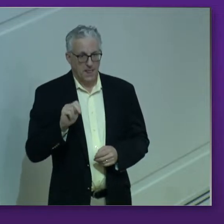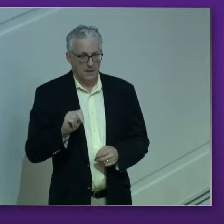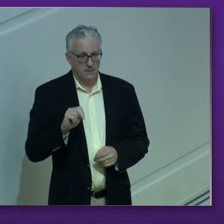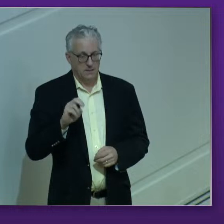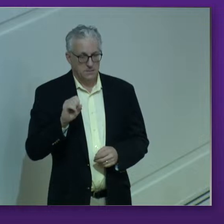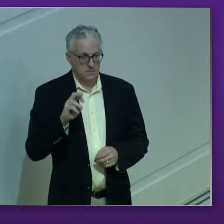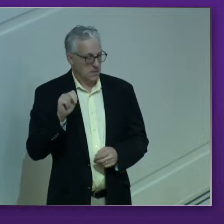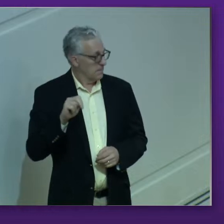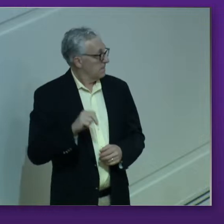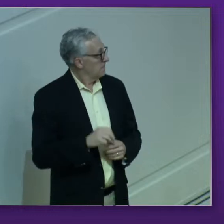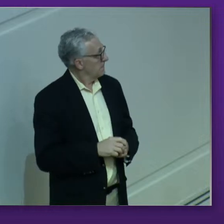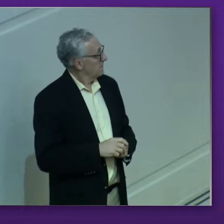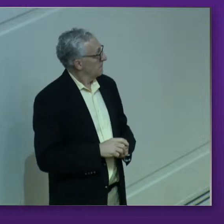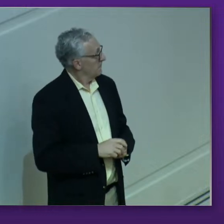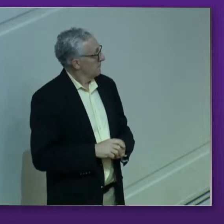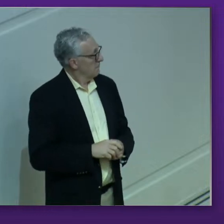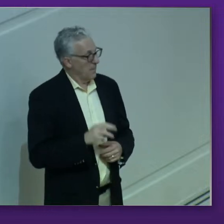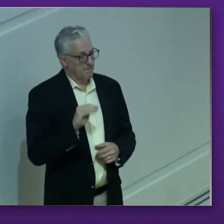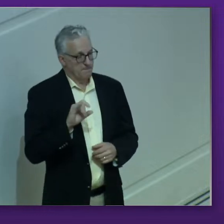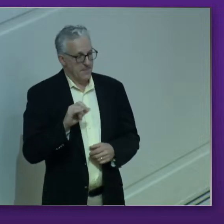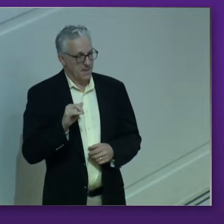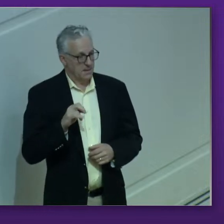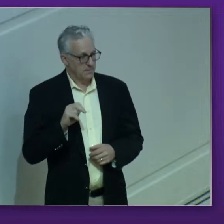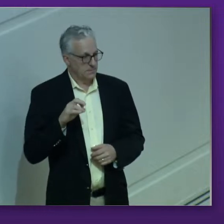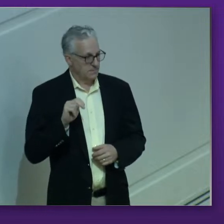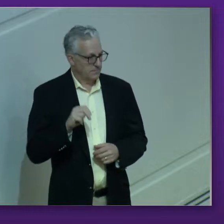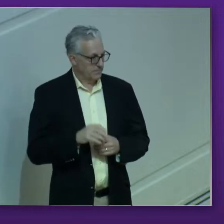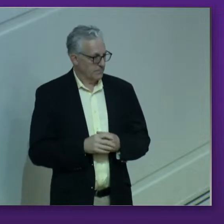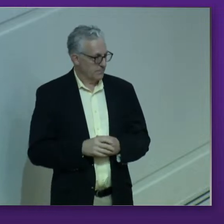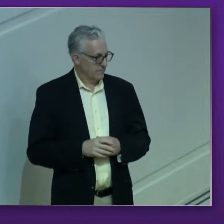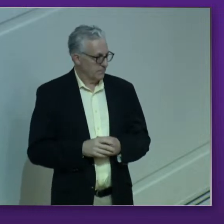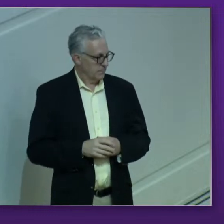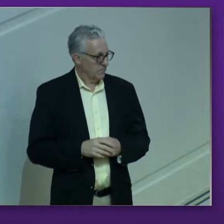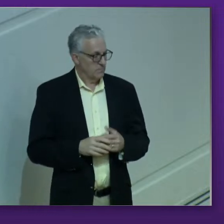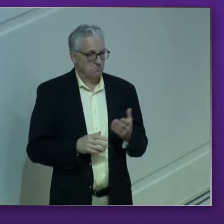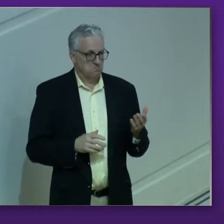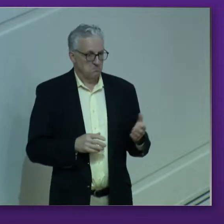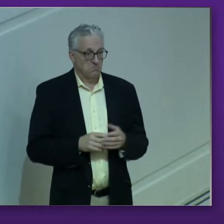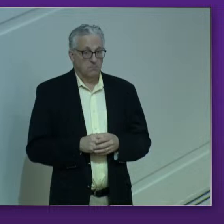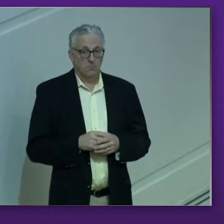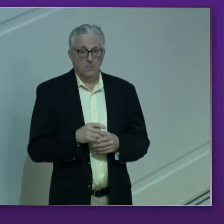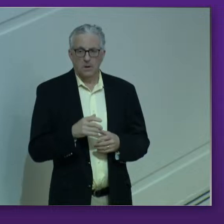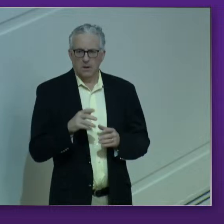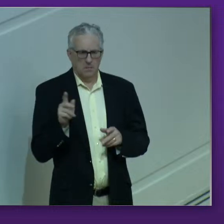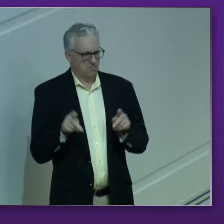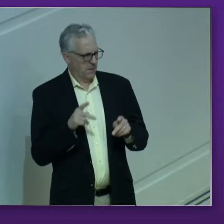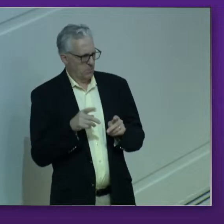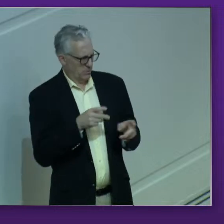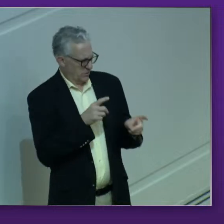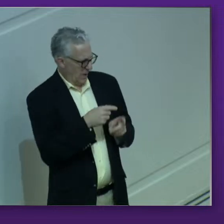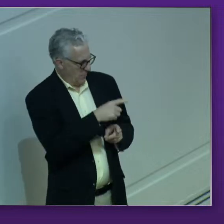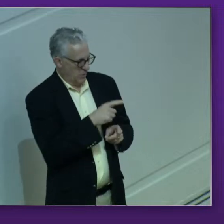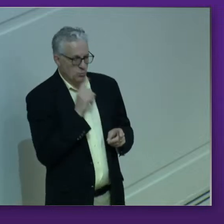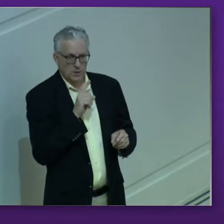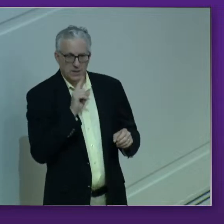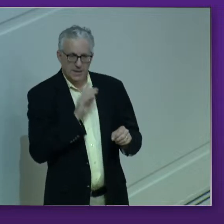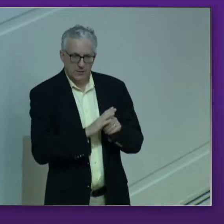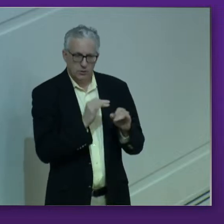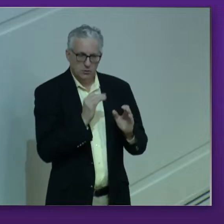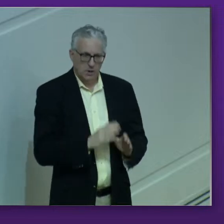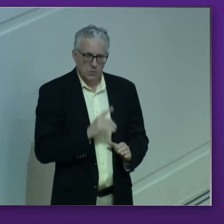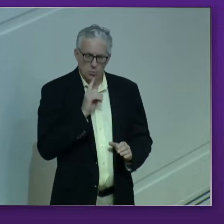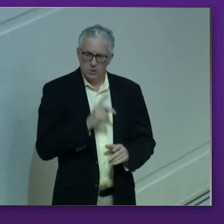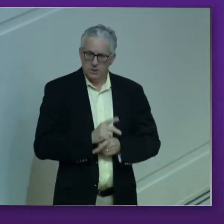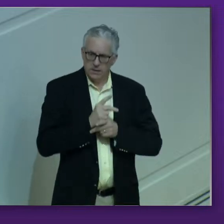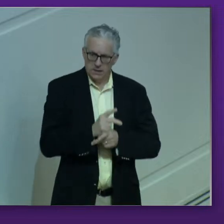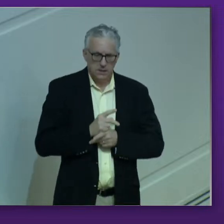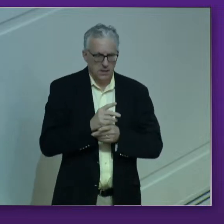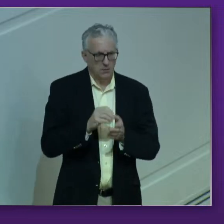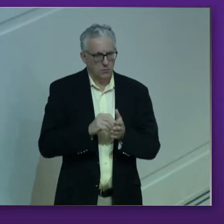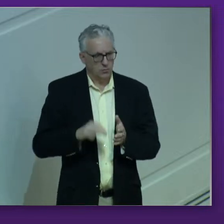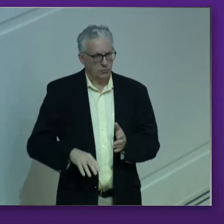[LISTING NAMES] TO JOIN US